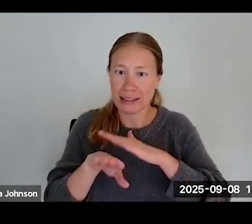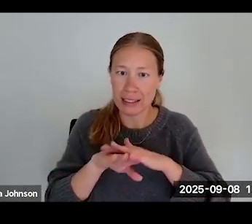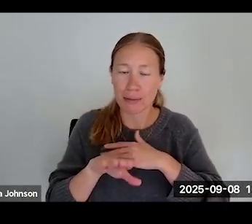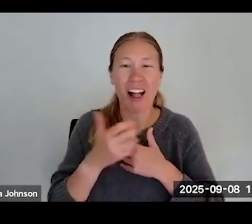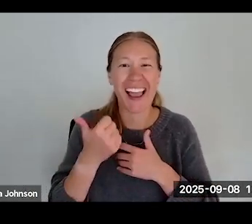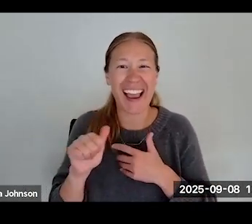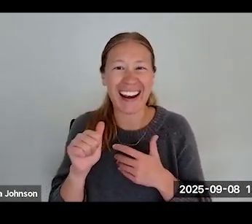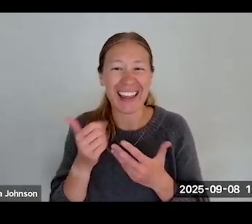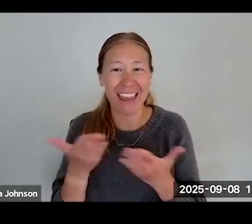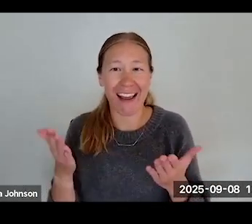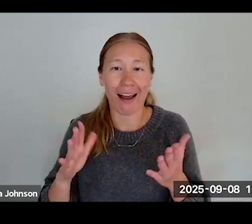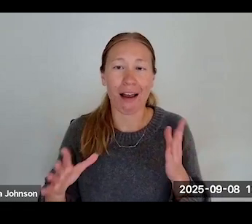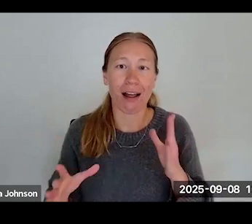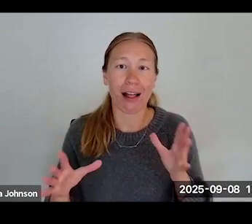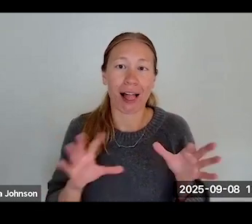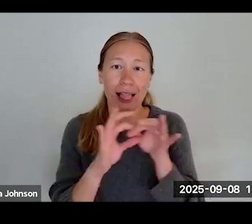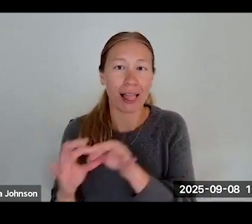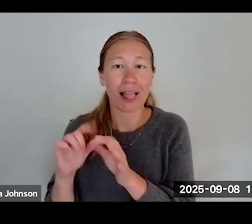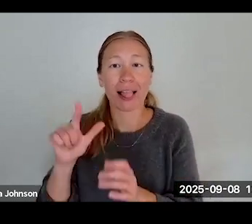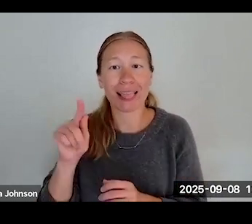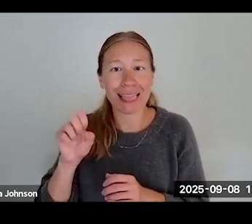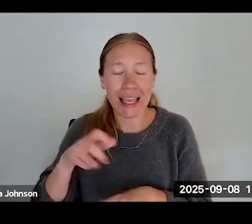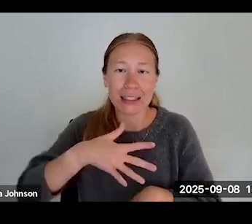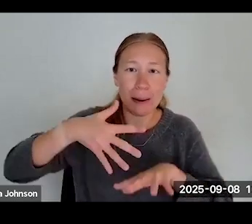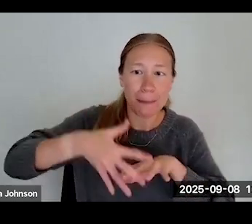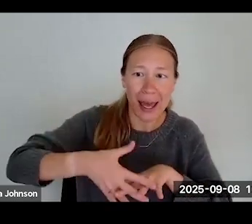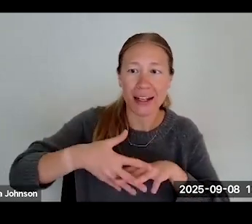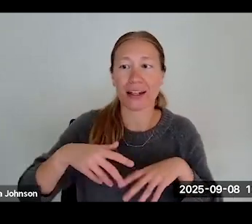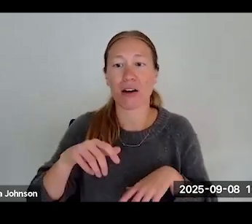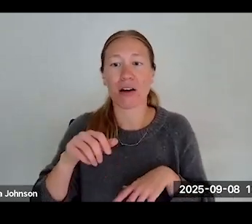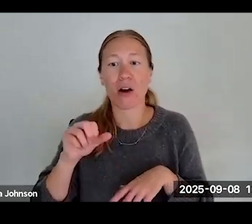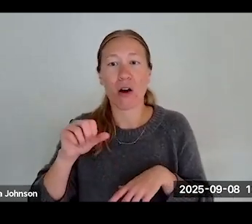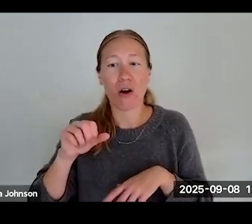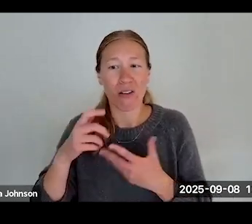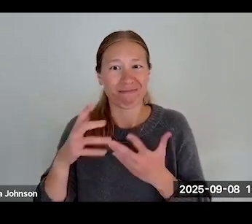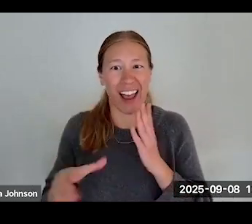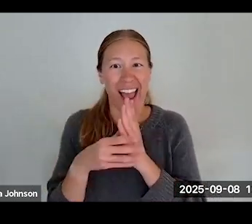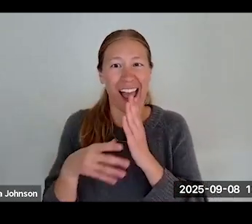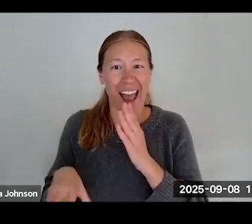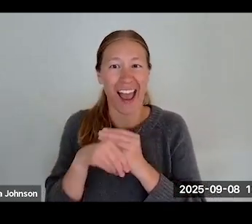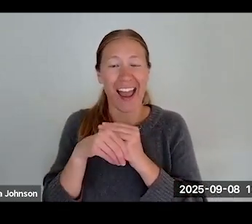or embedded into those pages also needs to be accessible. This includes documents, slide decks,